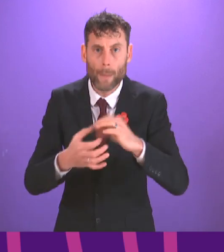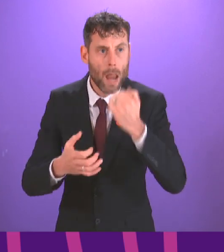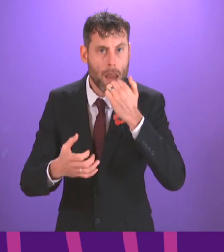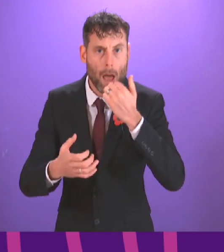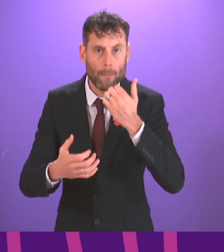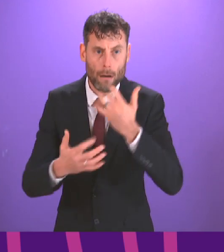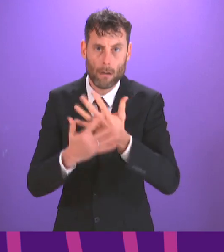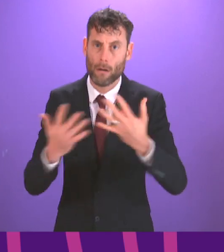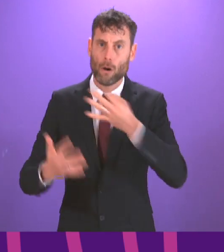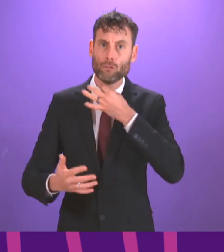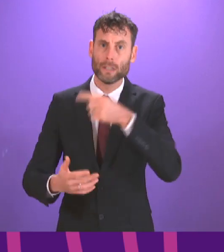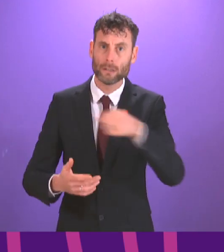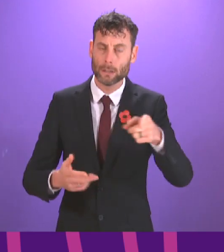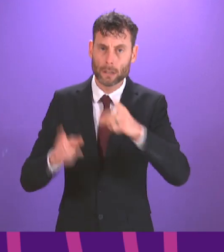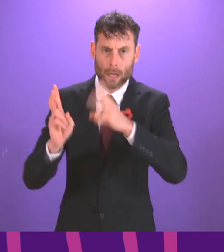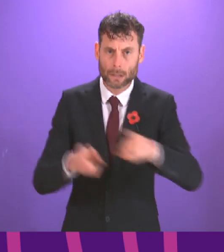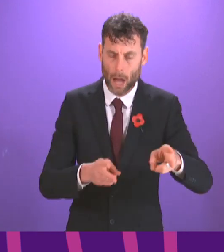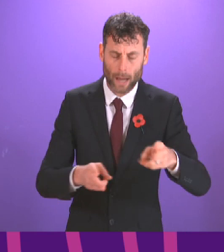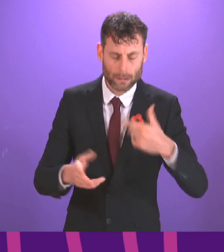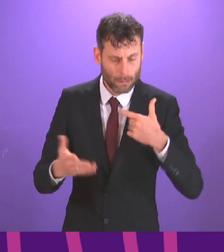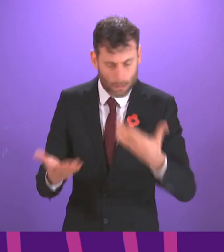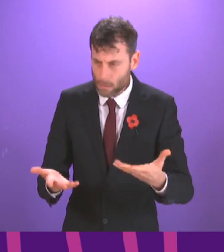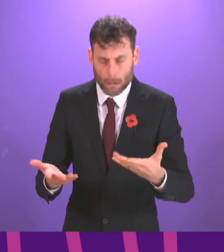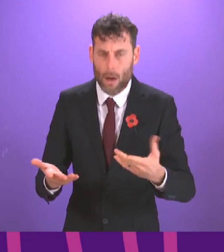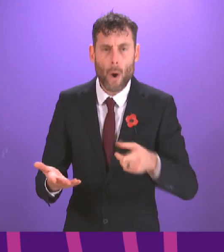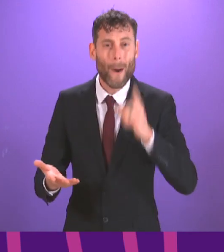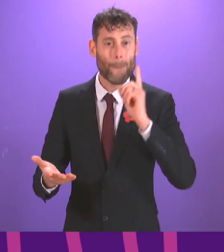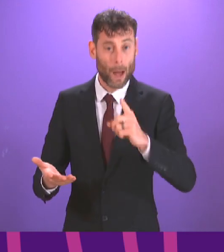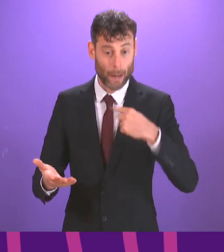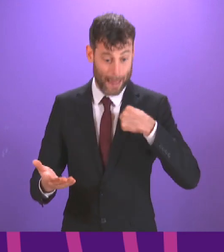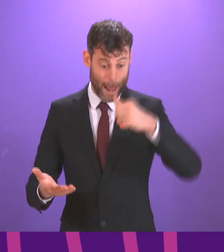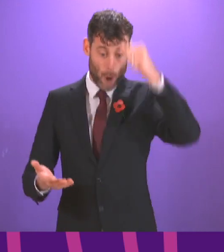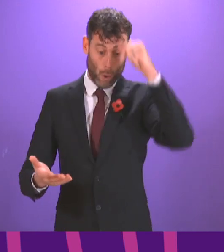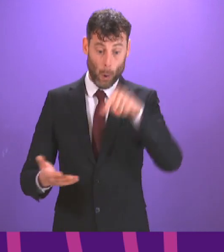not in any way detract from the distress and grief that have been caused. Today, I say